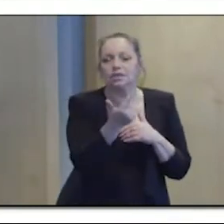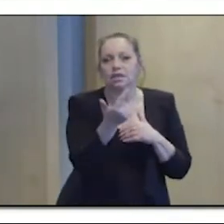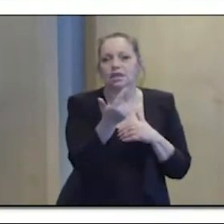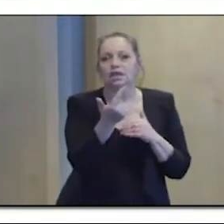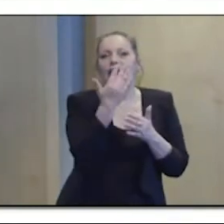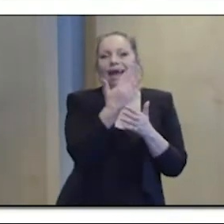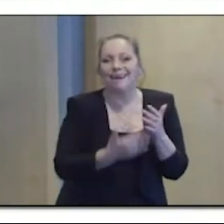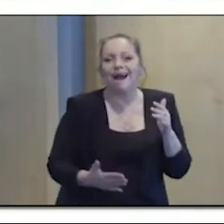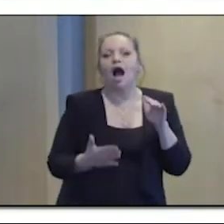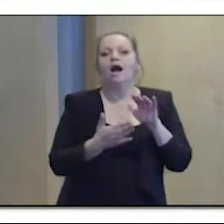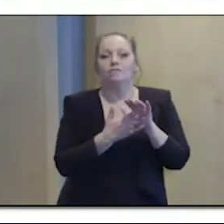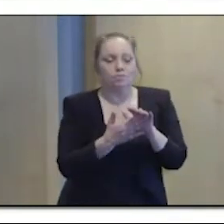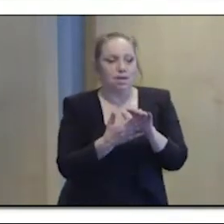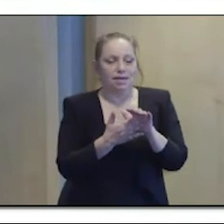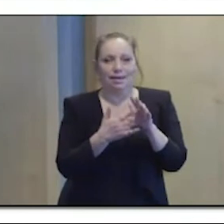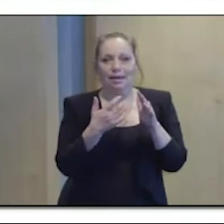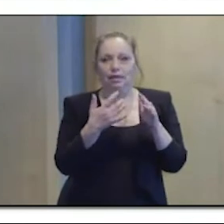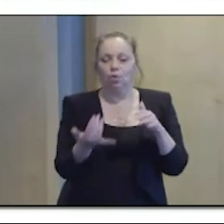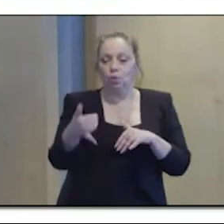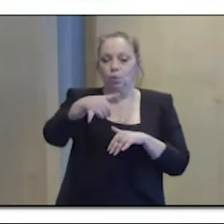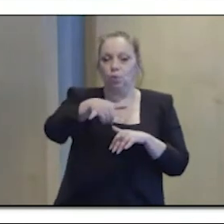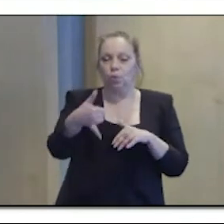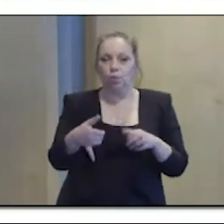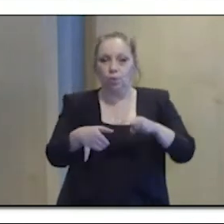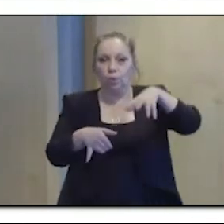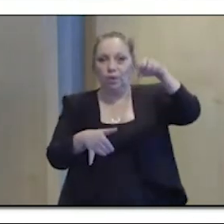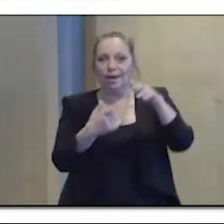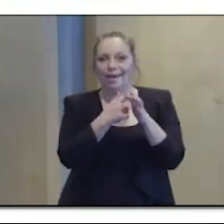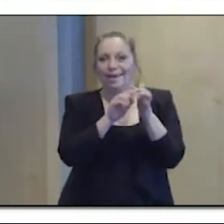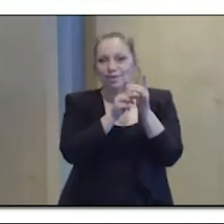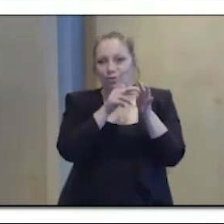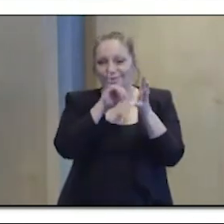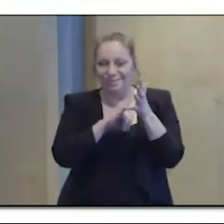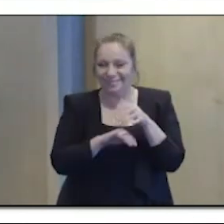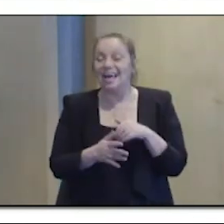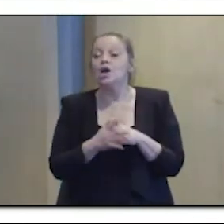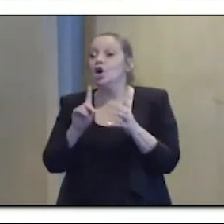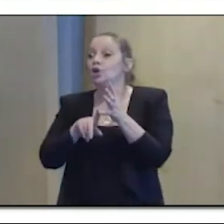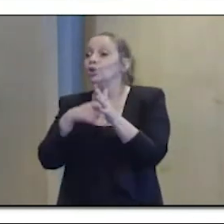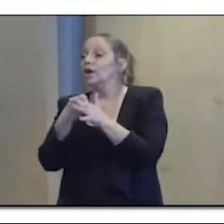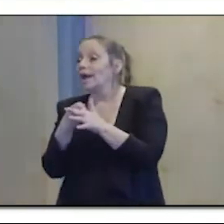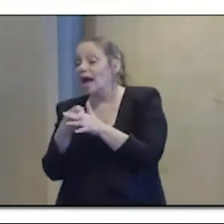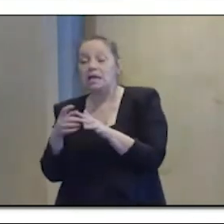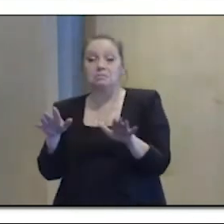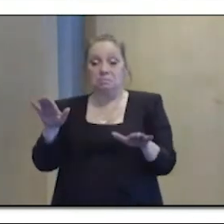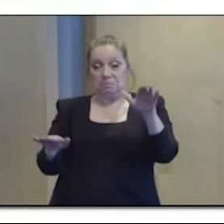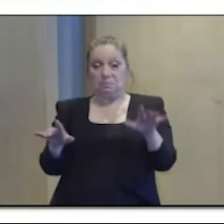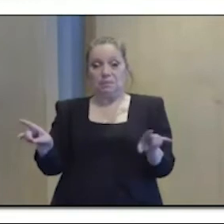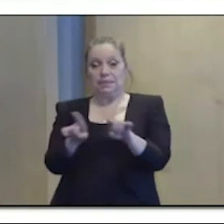million kettles. It's kind of silly numbers the UK has approximately the same maximum demand